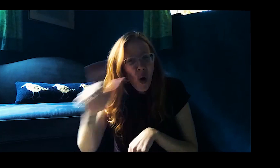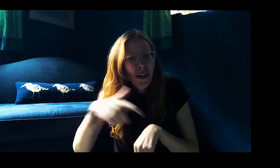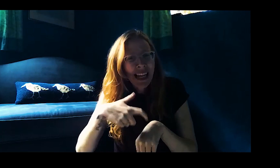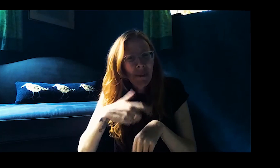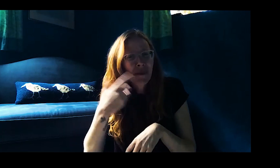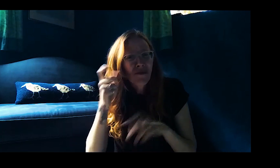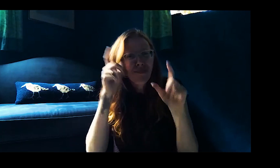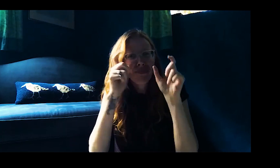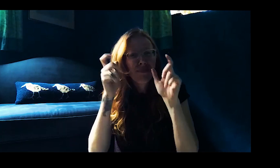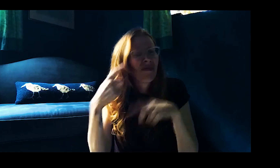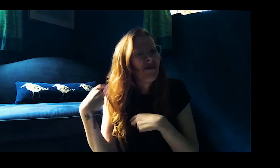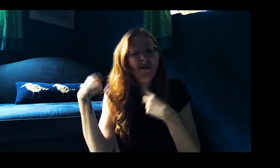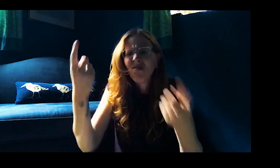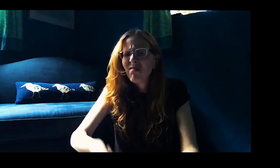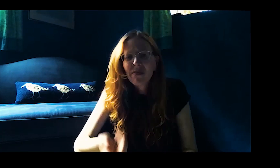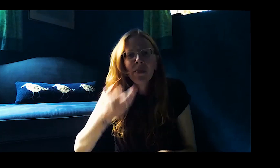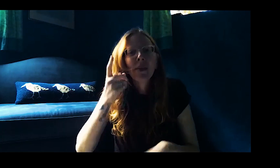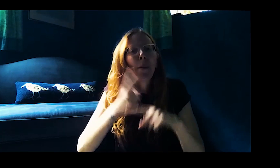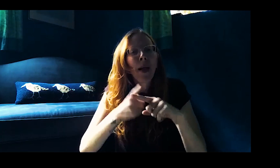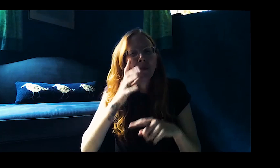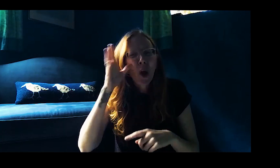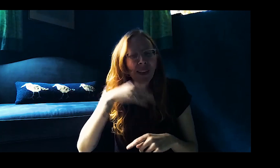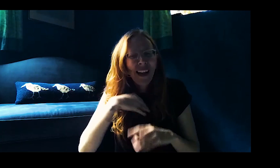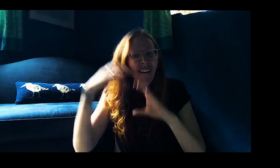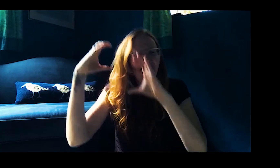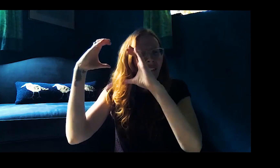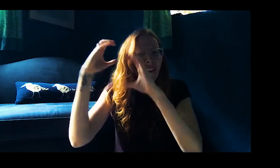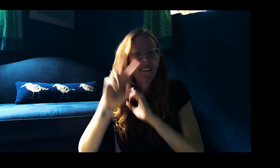and you have to get them to line up to get it to focus. I remember playing with that, and that satisfaction of clicking the camera has never left me. My sisters and I used to